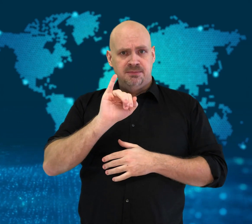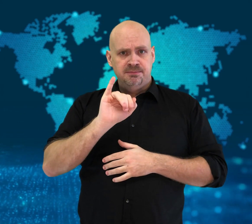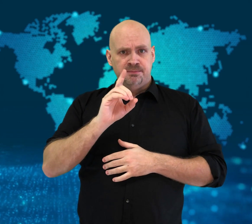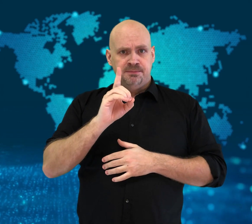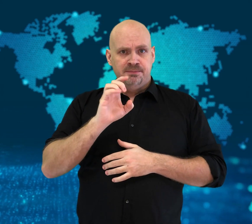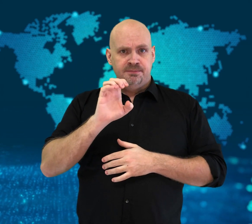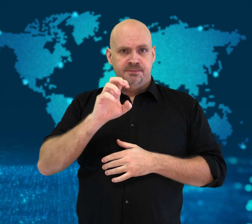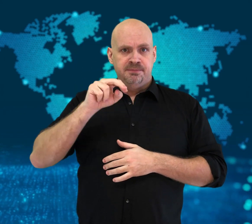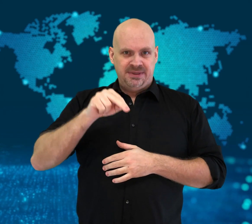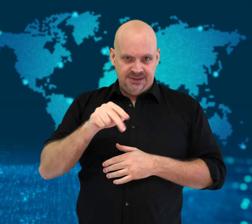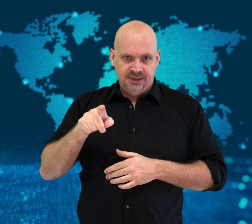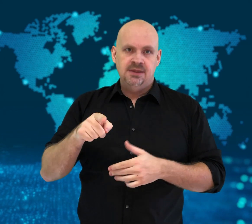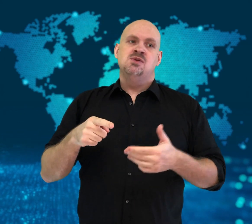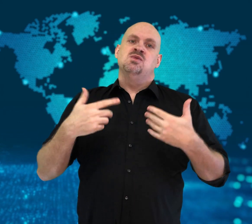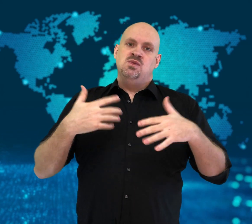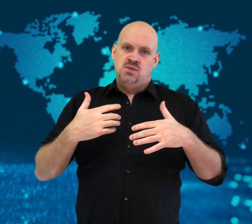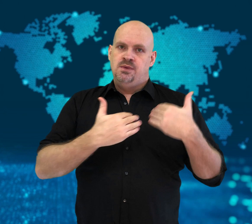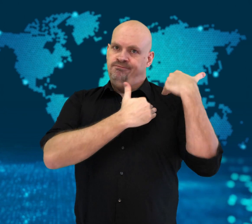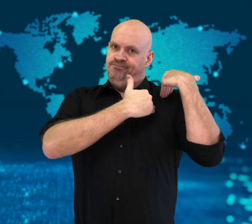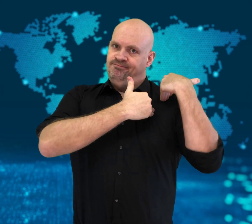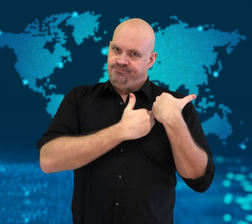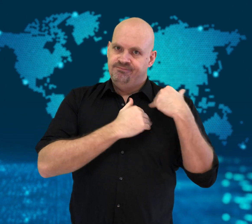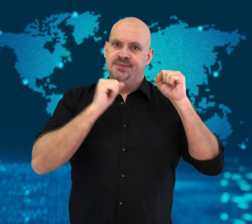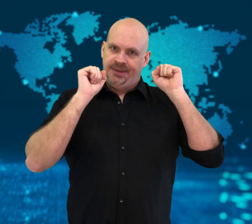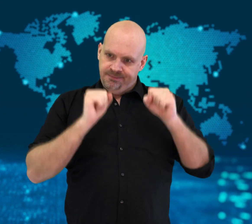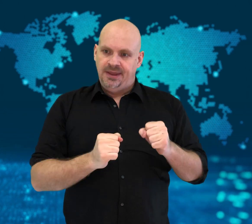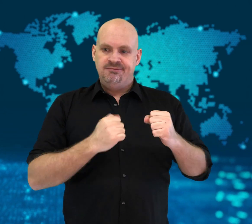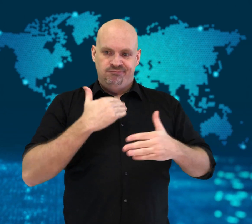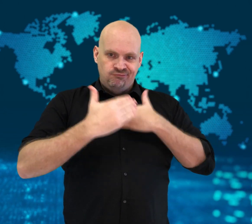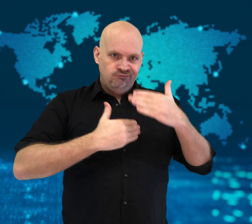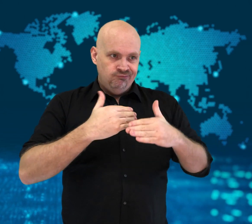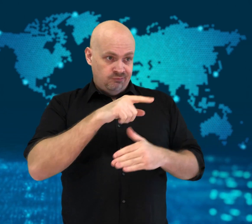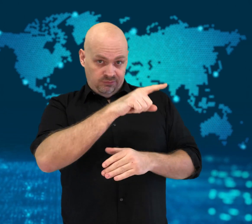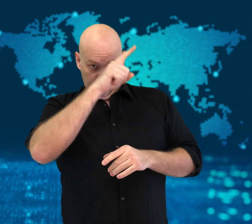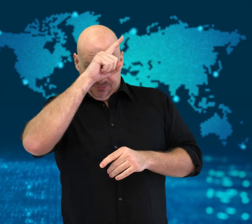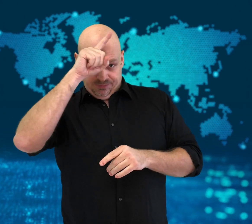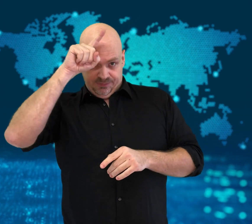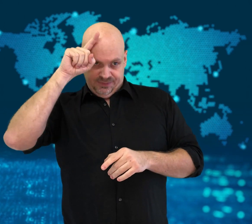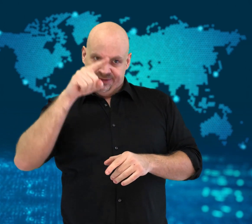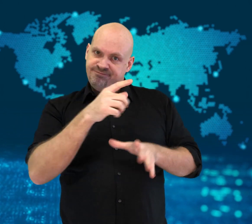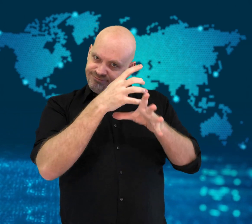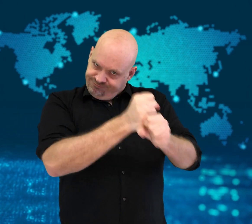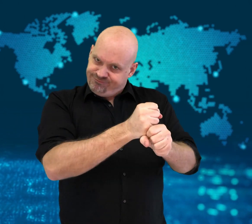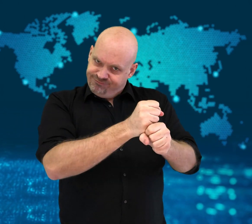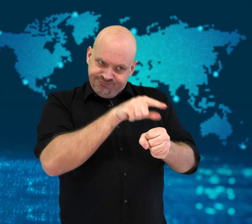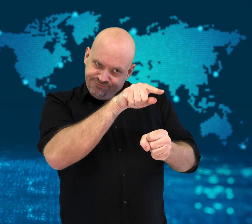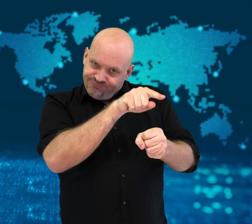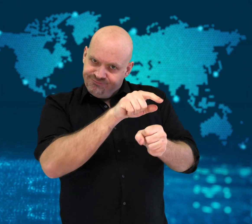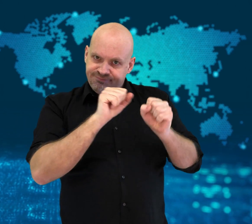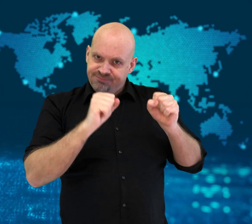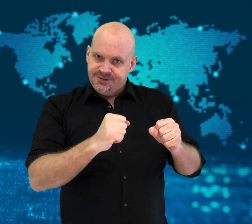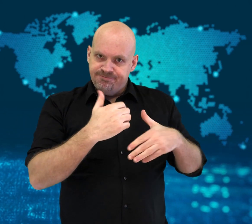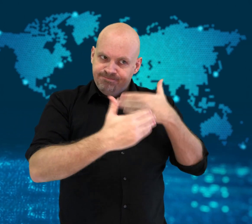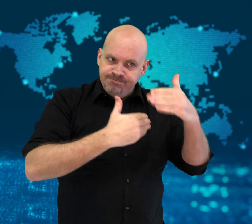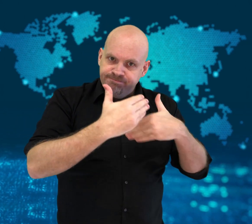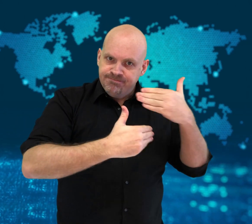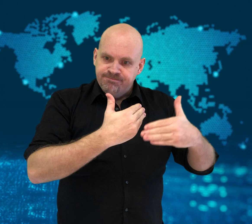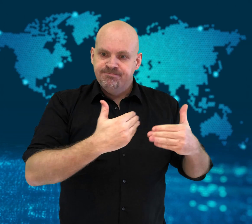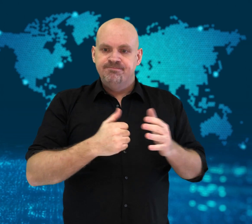US President Biden is facing pressure to hold the Crown Prince